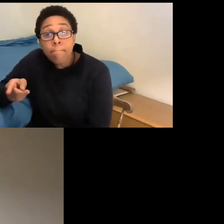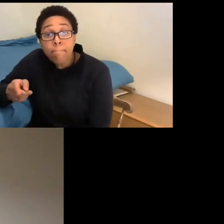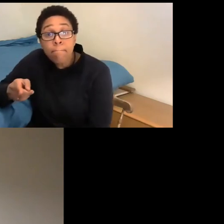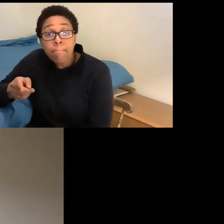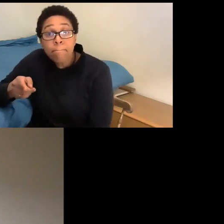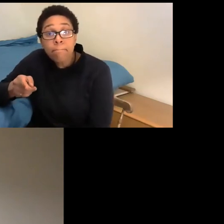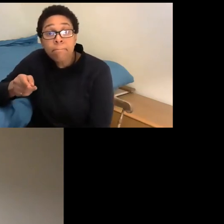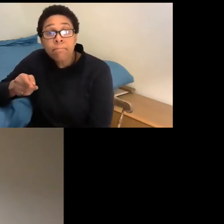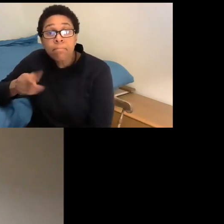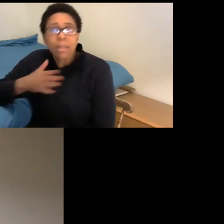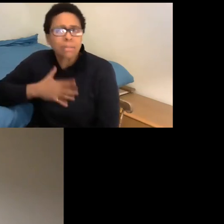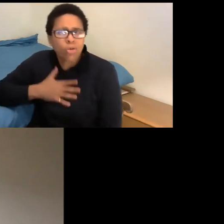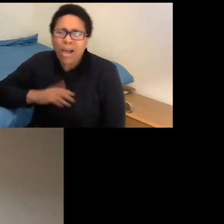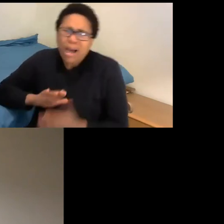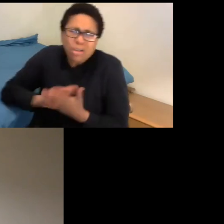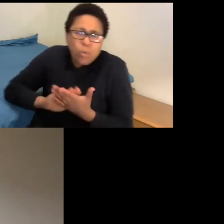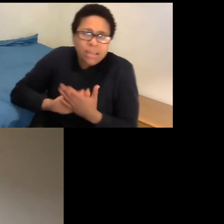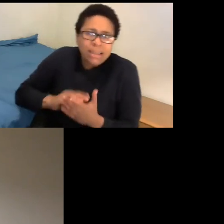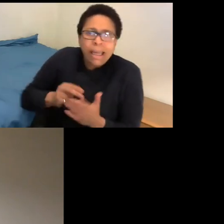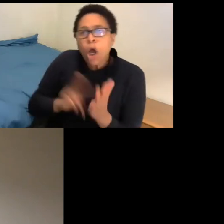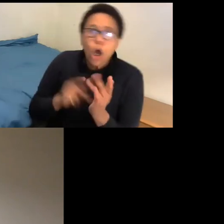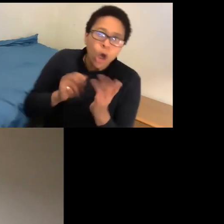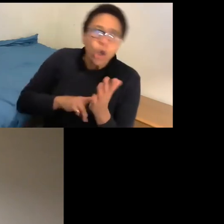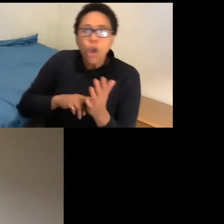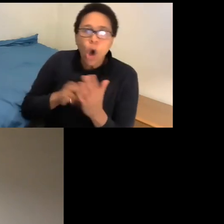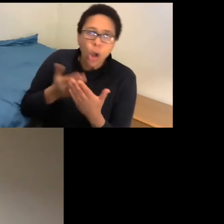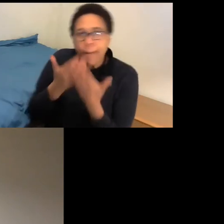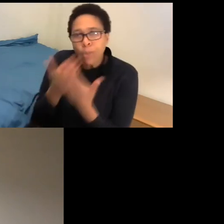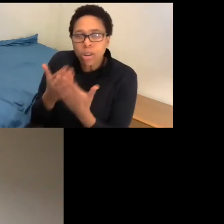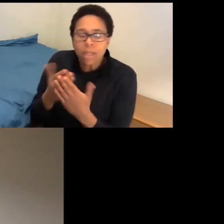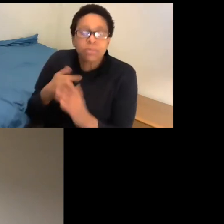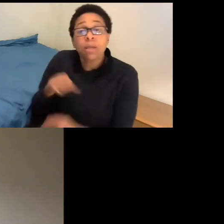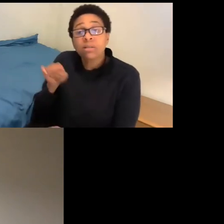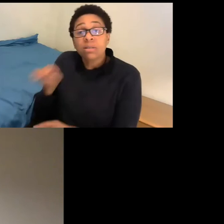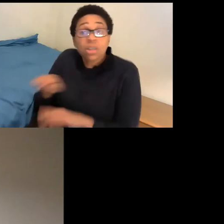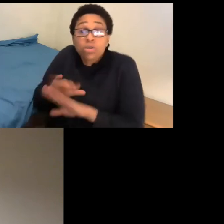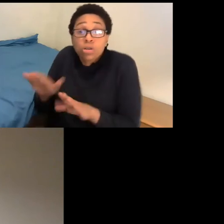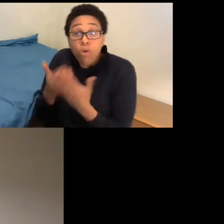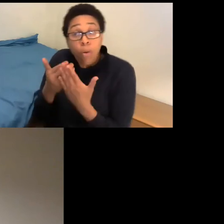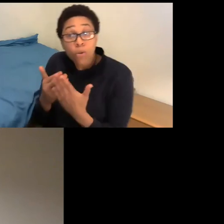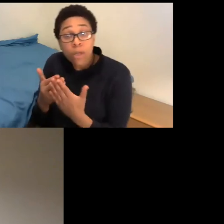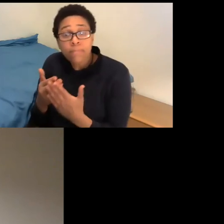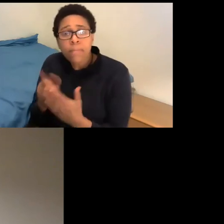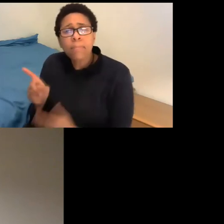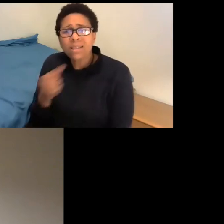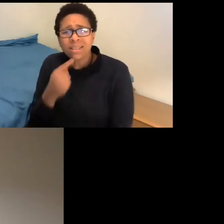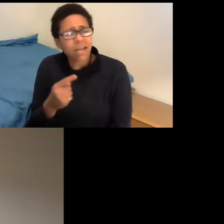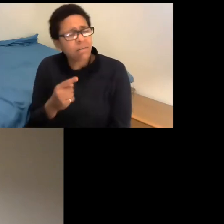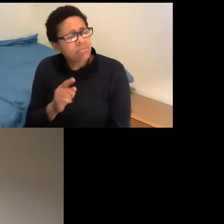Muslim. But you know, that's the Malaysian in me... So she just asked innocently, well, what about two women then? And the